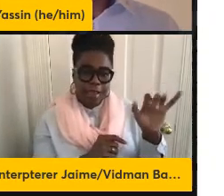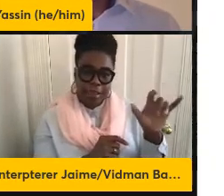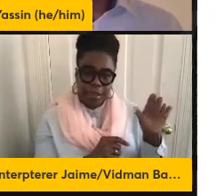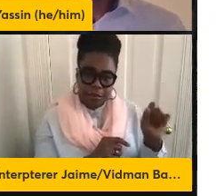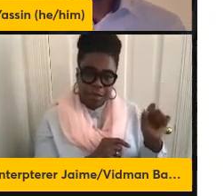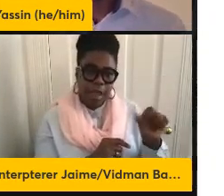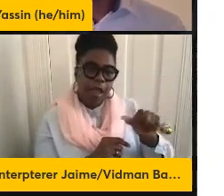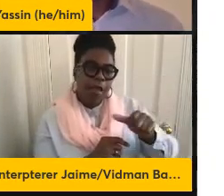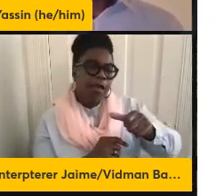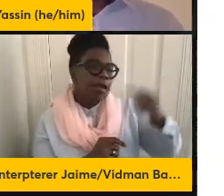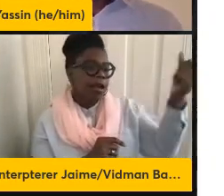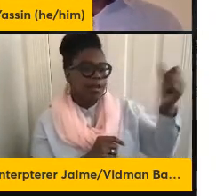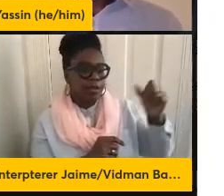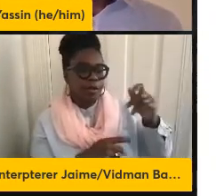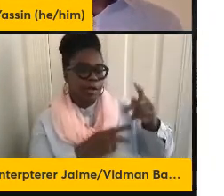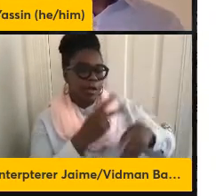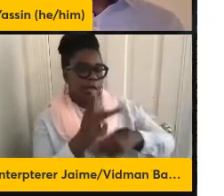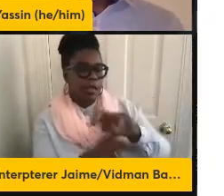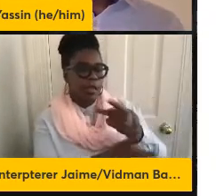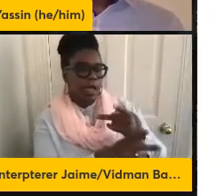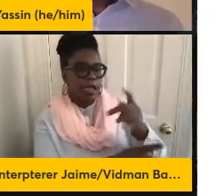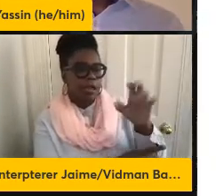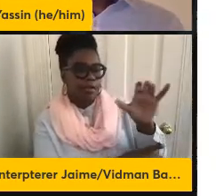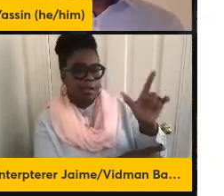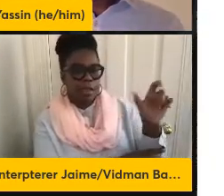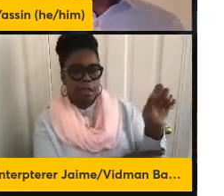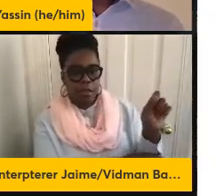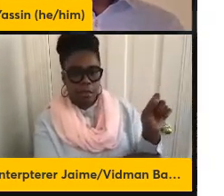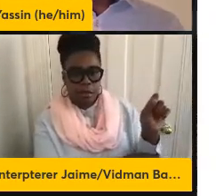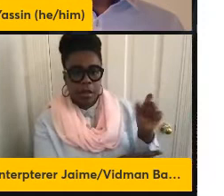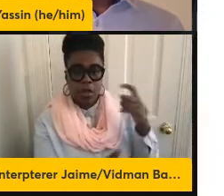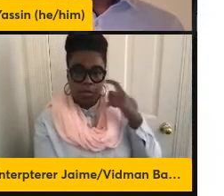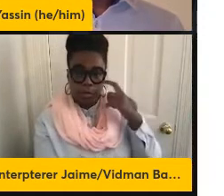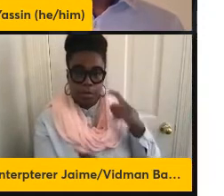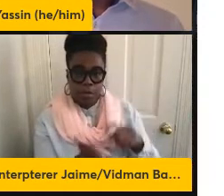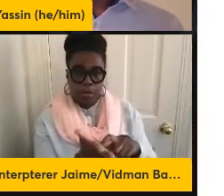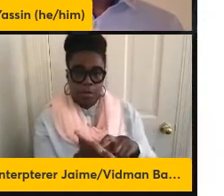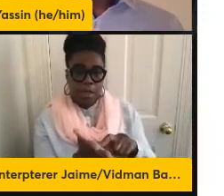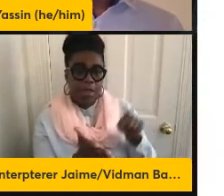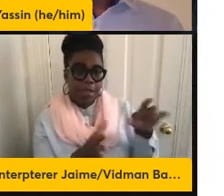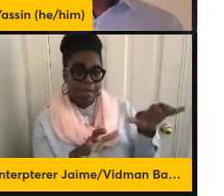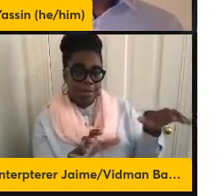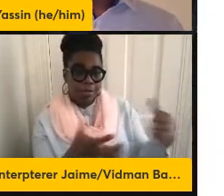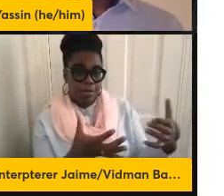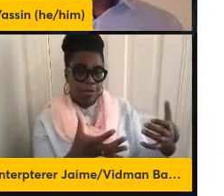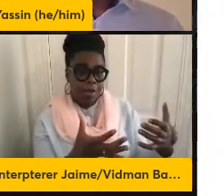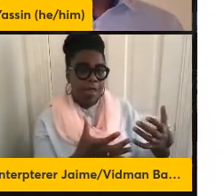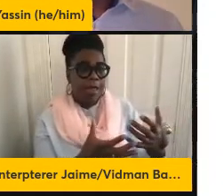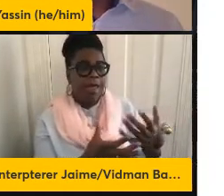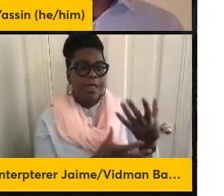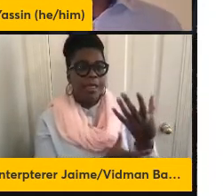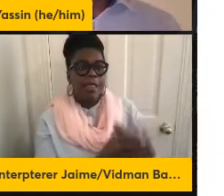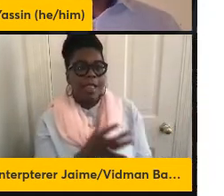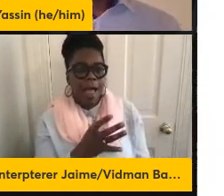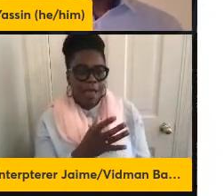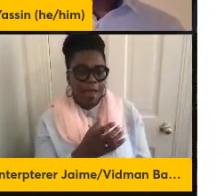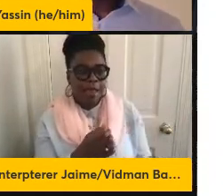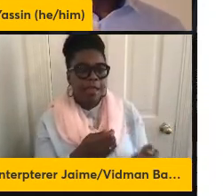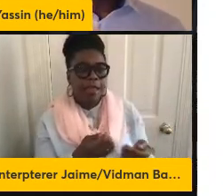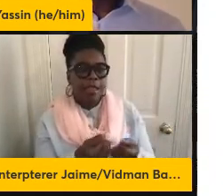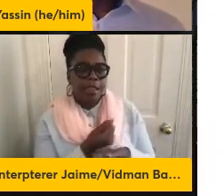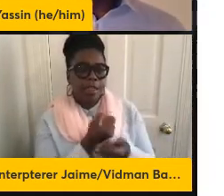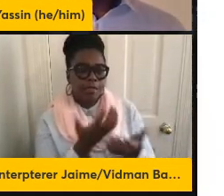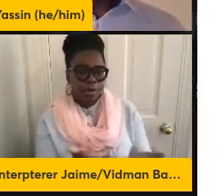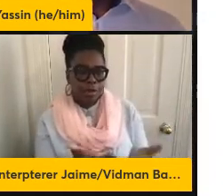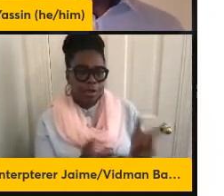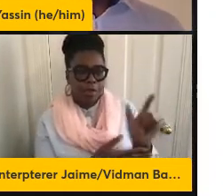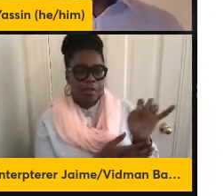myeloid cells. And what we've seen is that this population lack the expression of these typical lineage markers. So, this, this